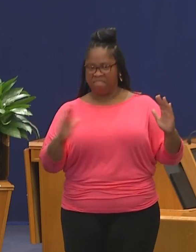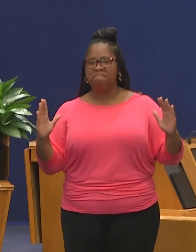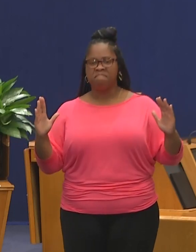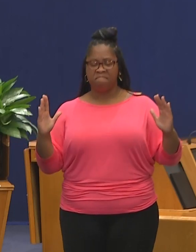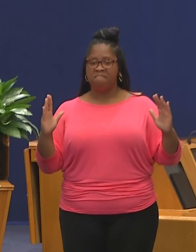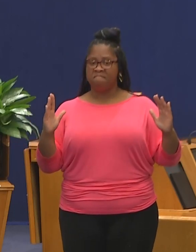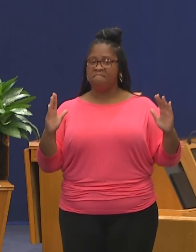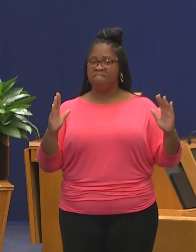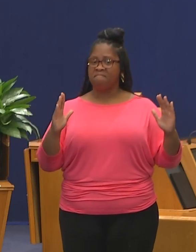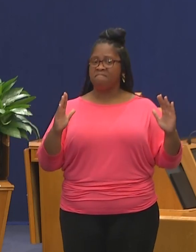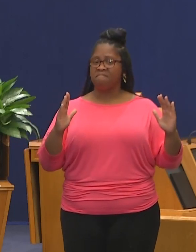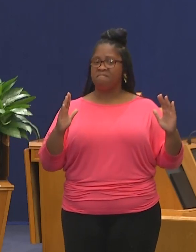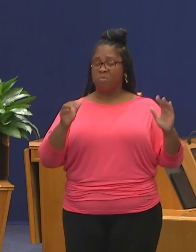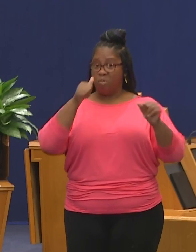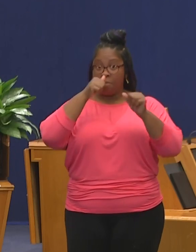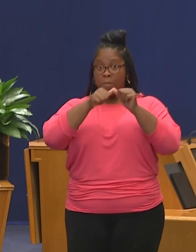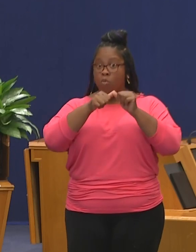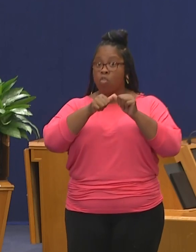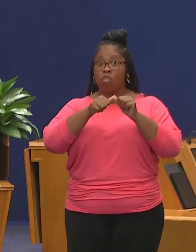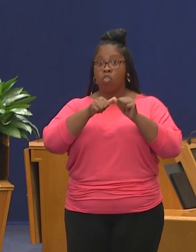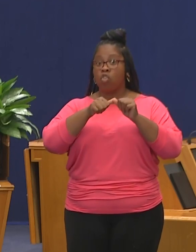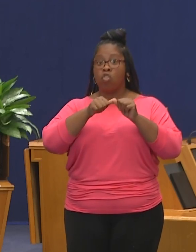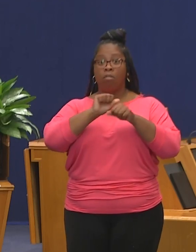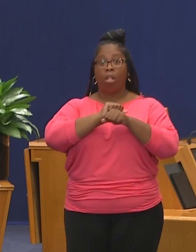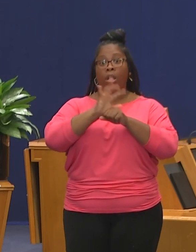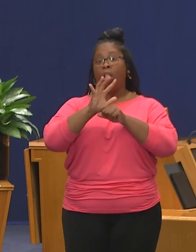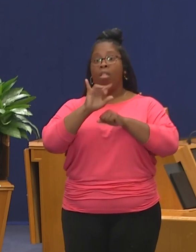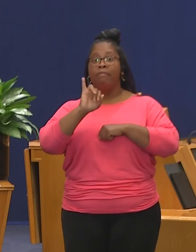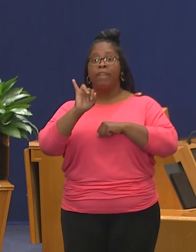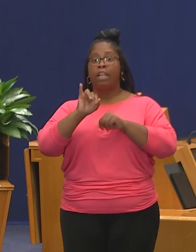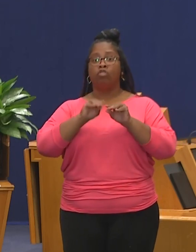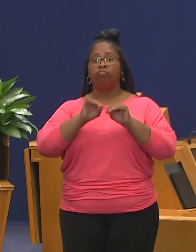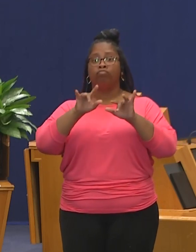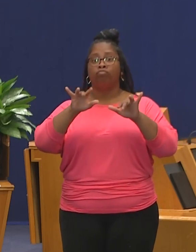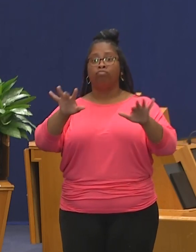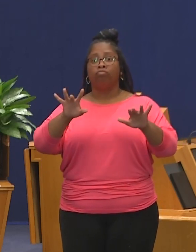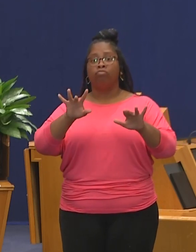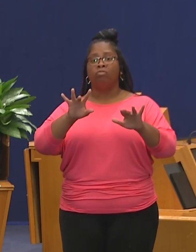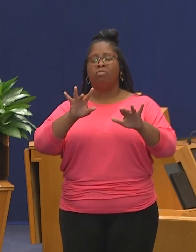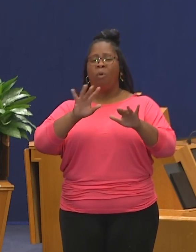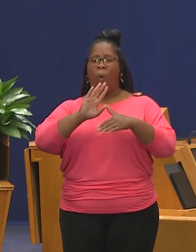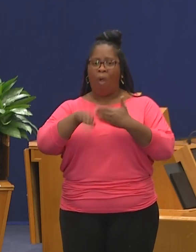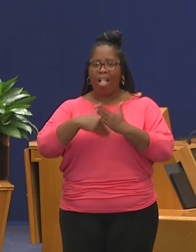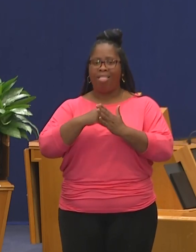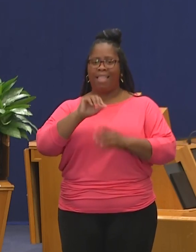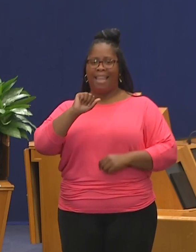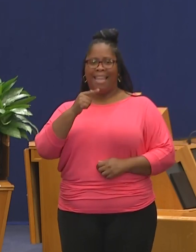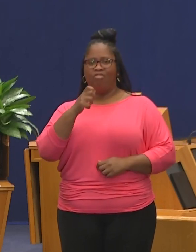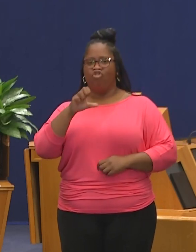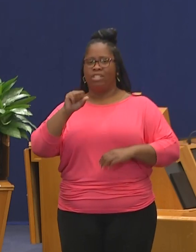18 AND 65. AND, AGAIN, AS A REMINDER, THIS